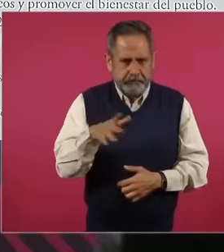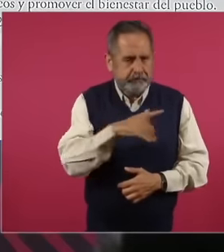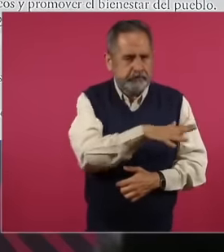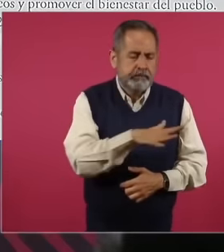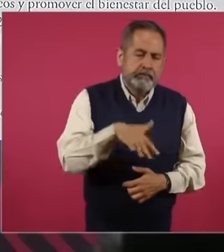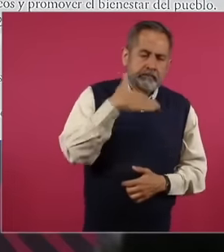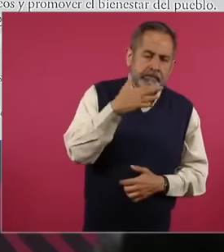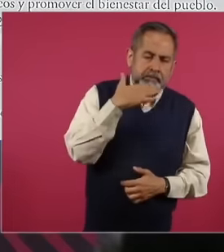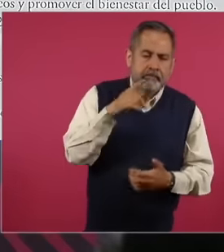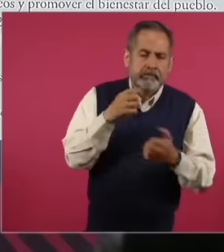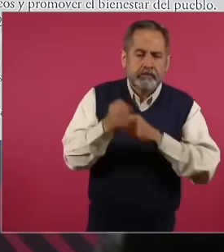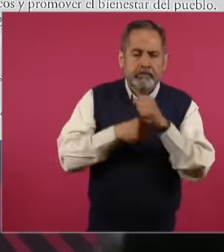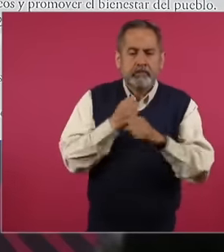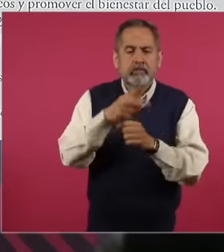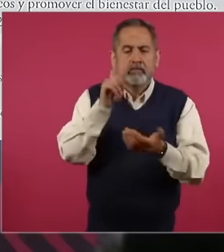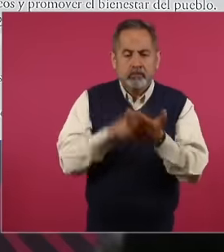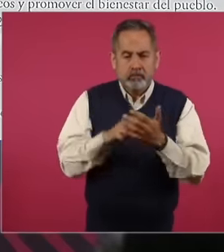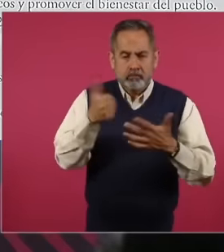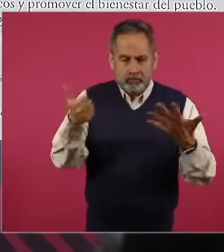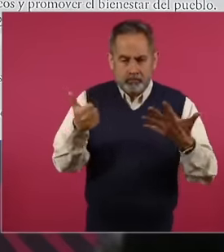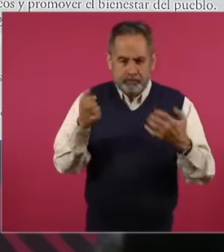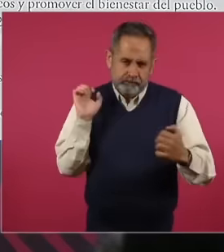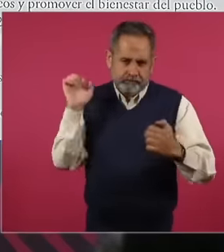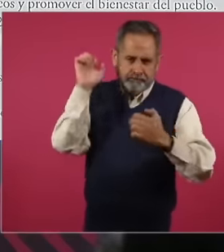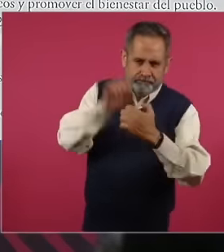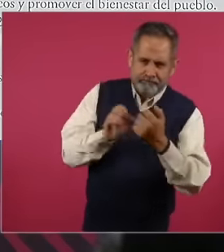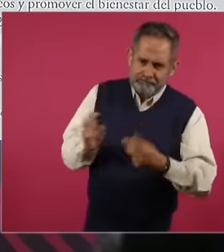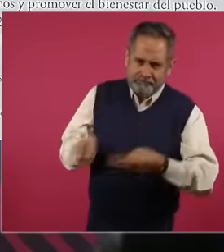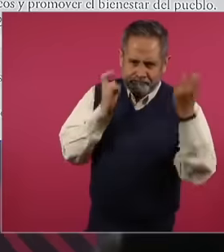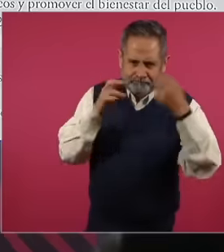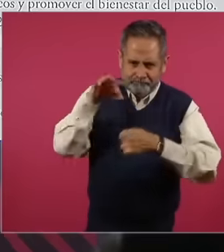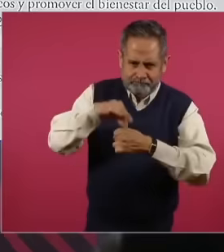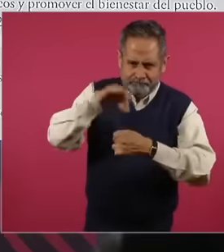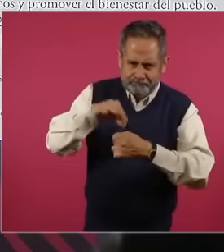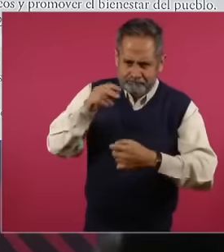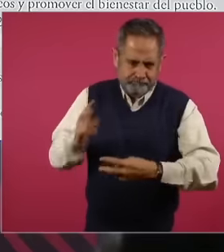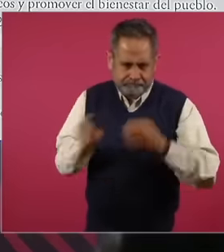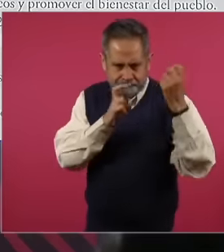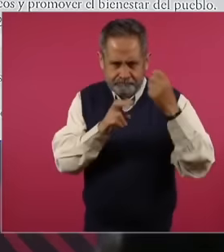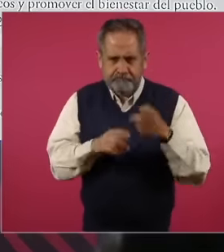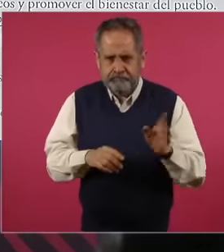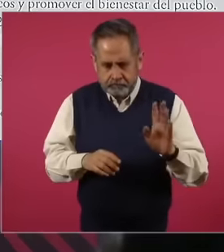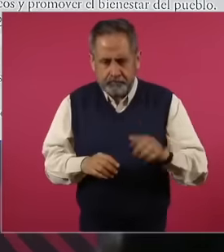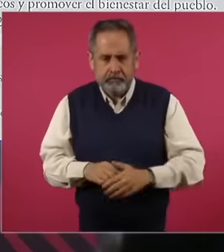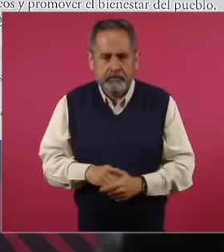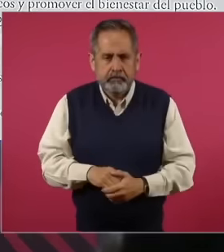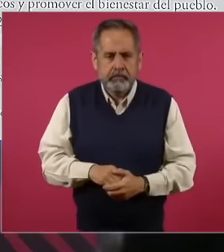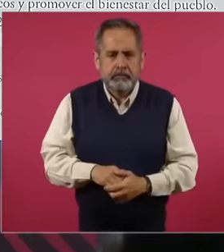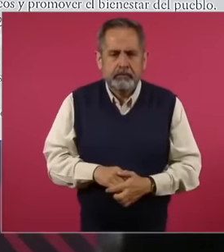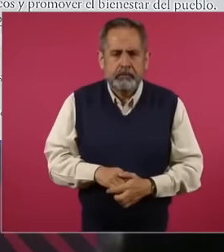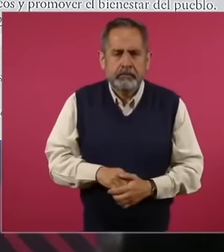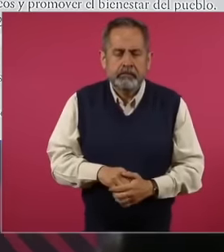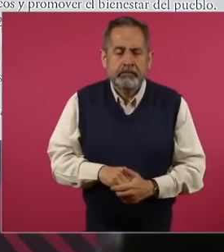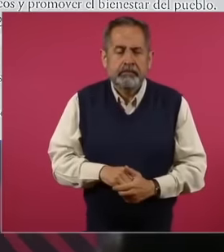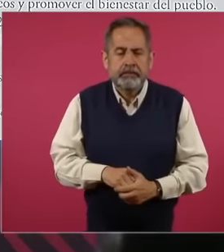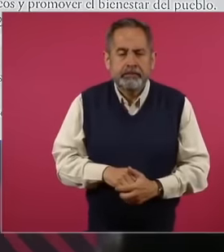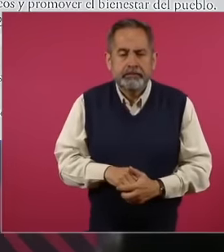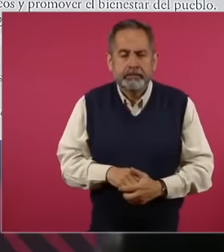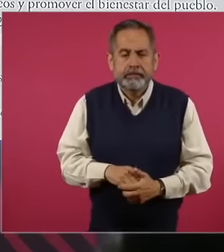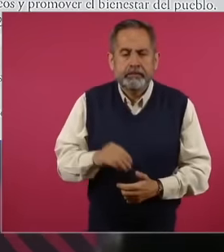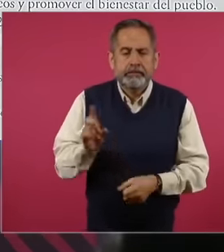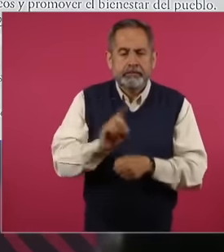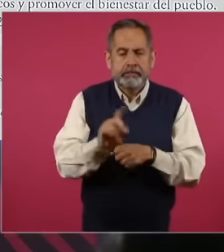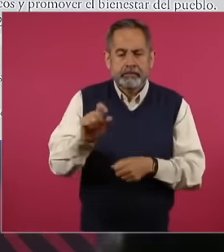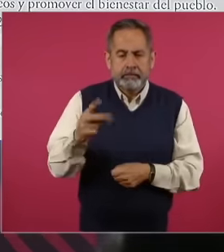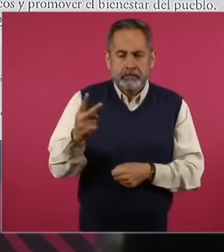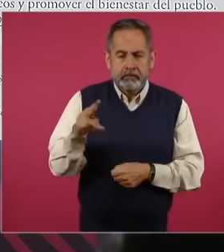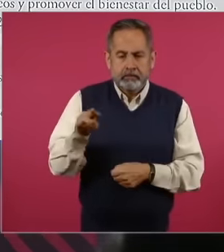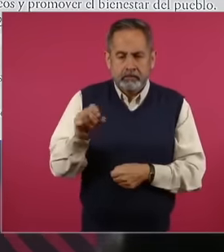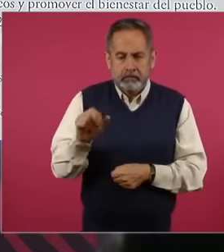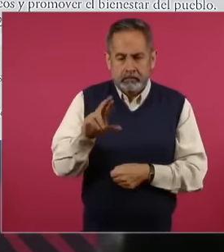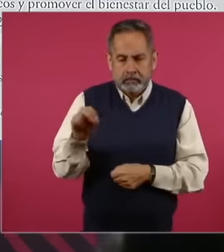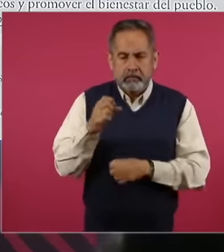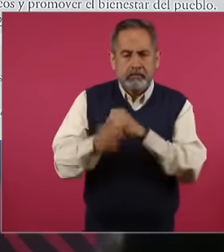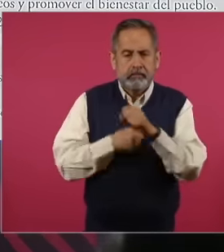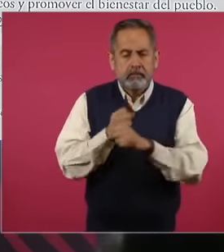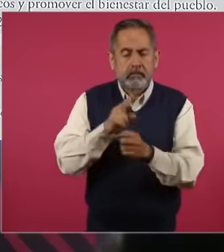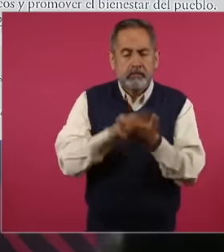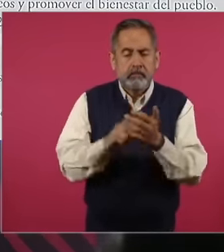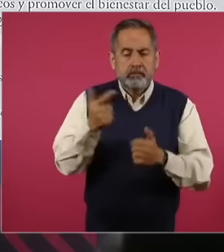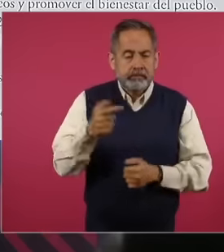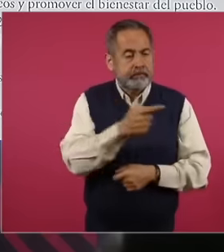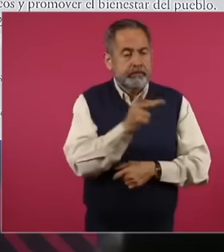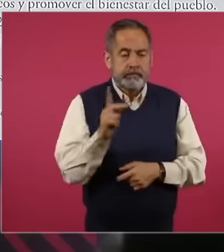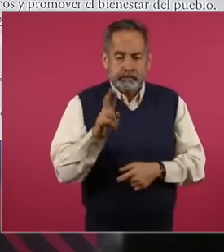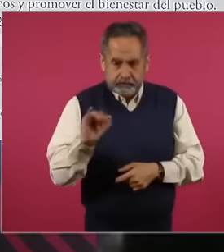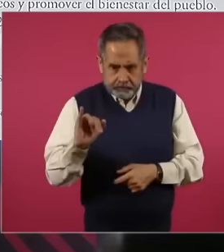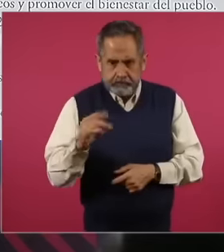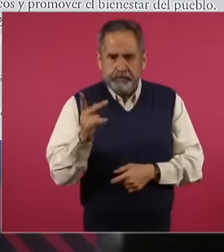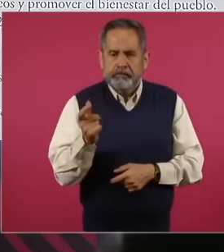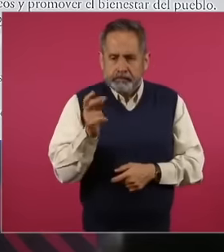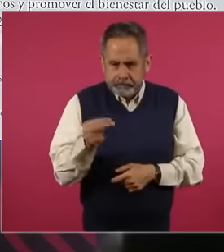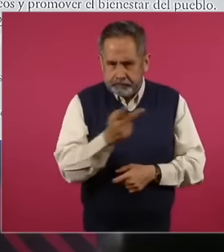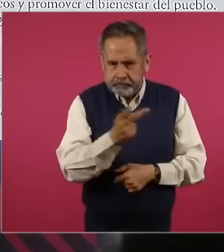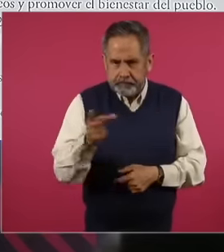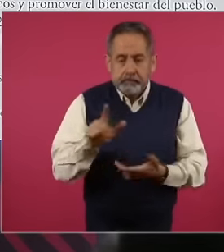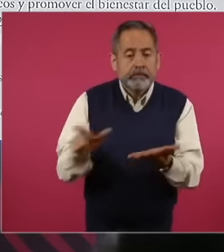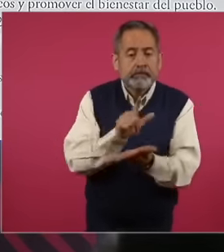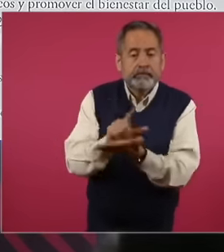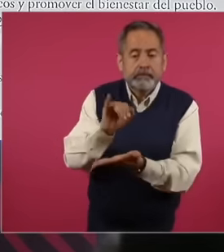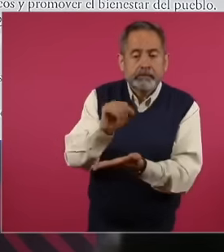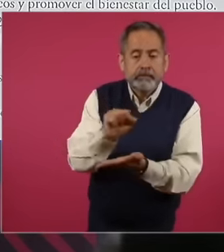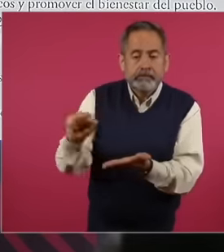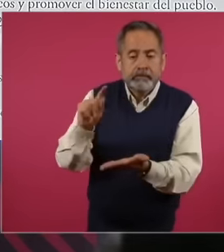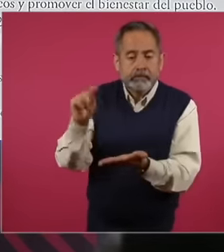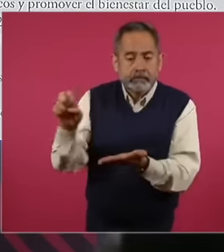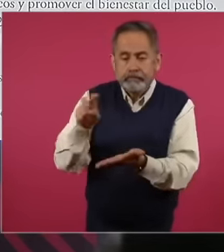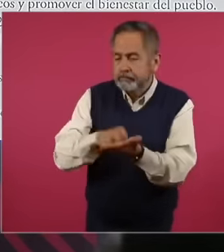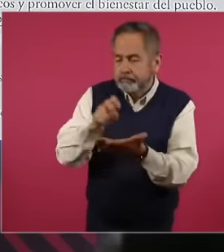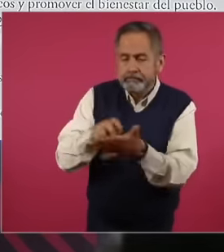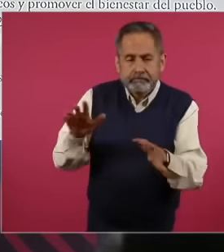2006 was consummated. Yes, on March 22, 2007, the PRI and PAN members modified the ISTE law, the same thing they did